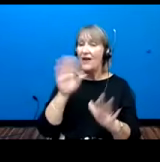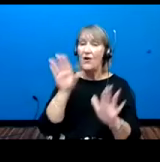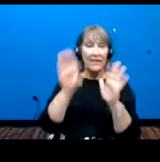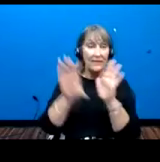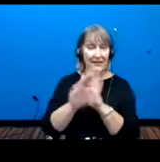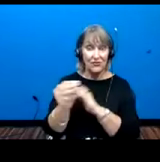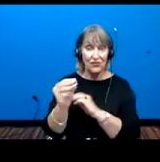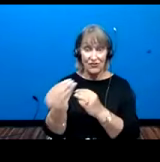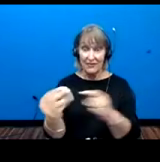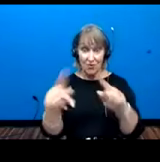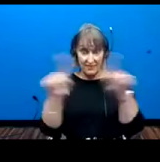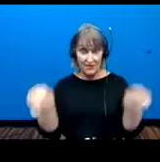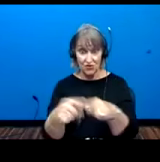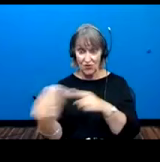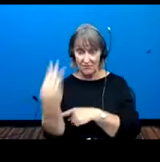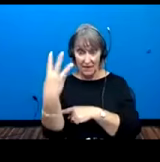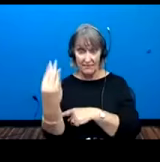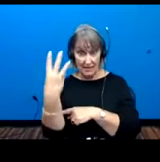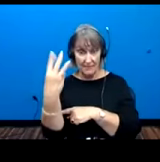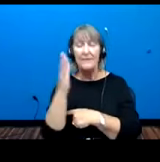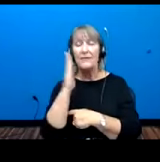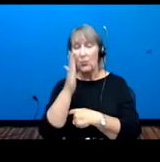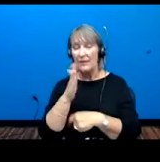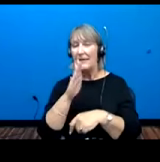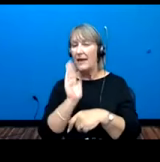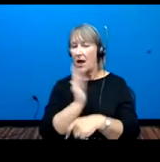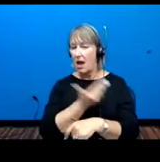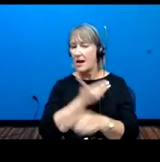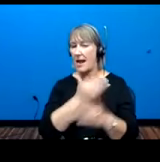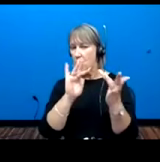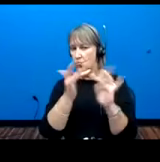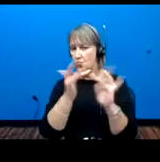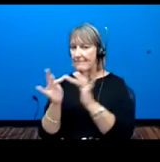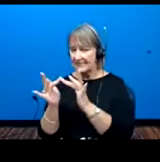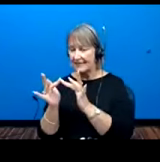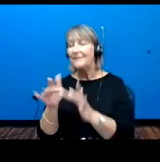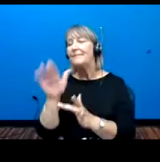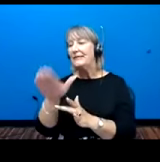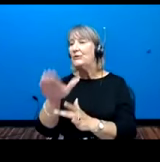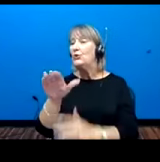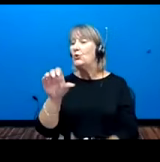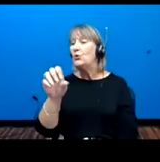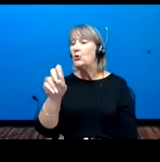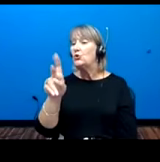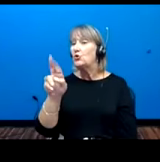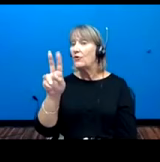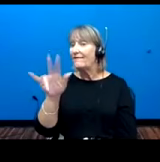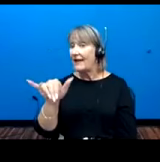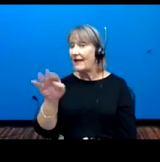We can actually put that on the microsite, I believe. But again, if folks fill out that survey, we'll have your contact information.